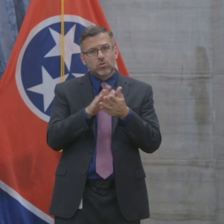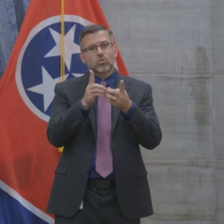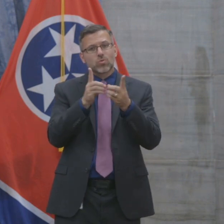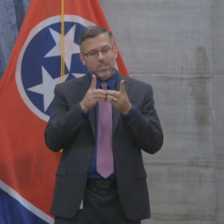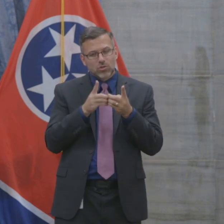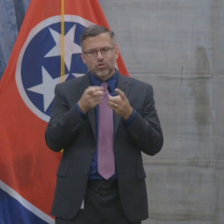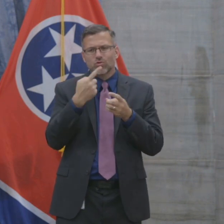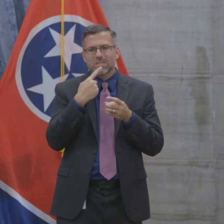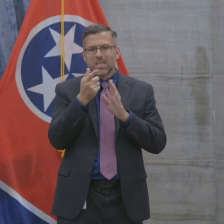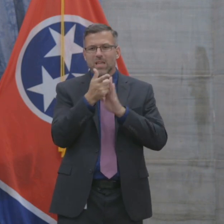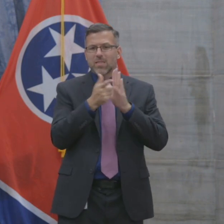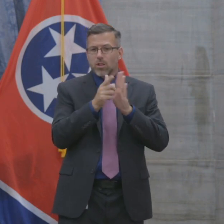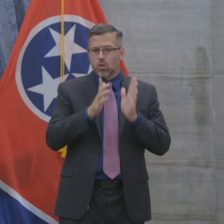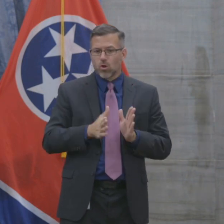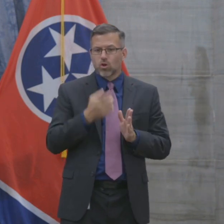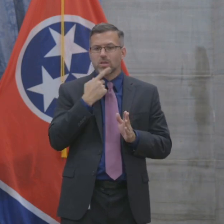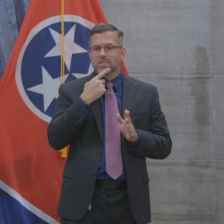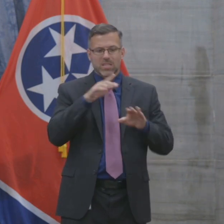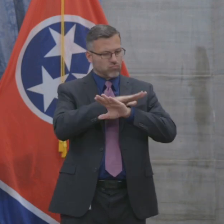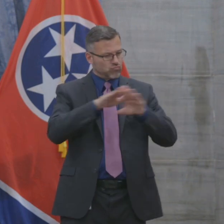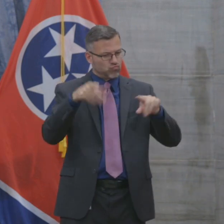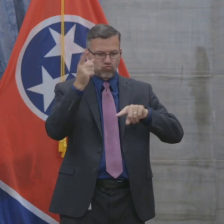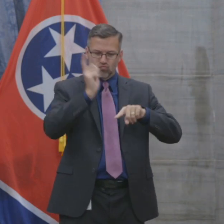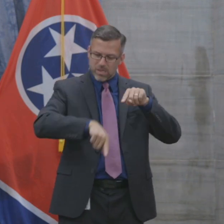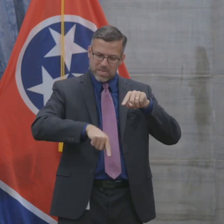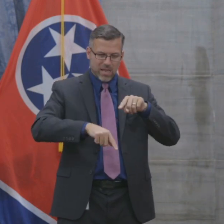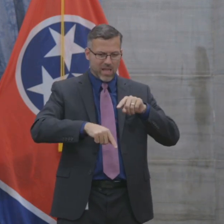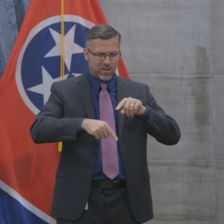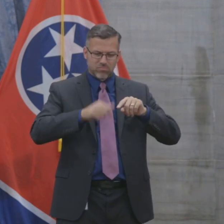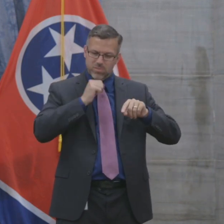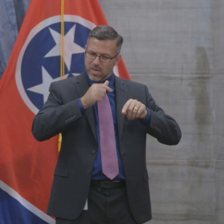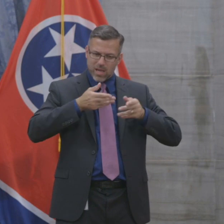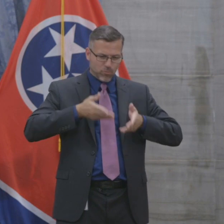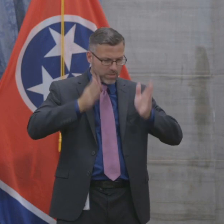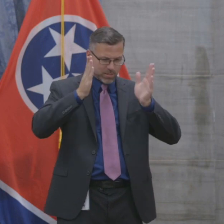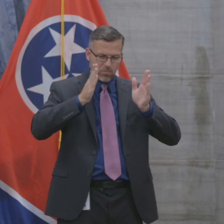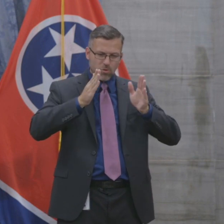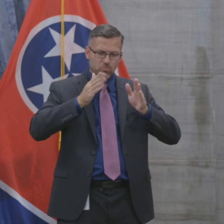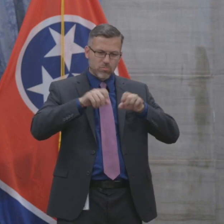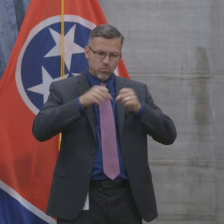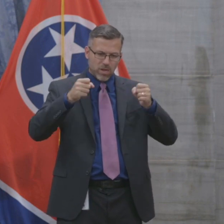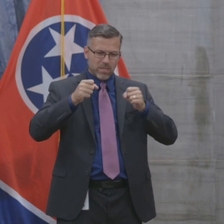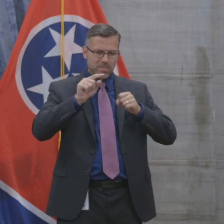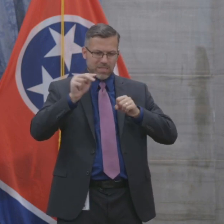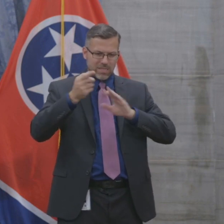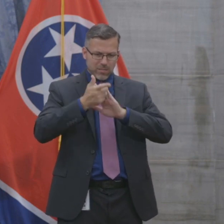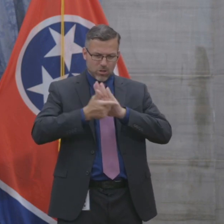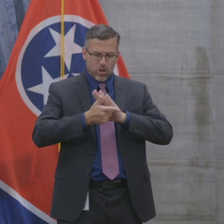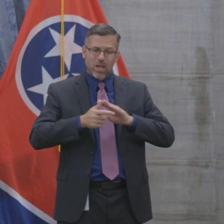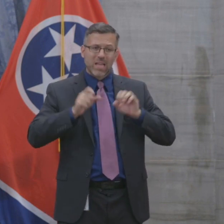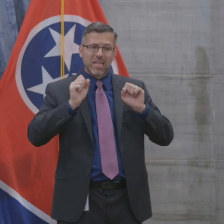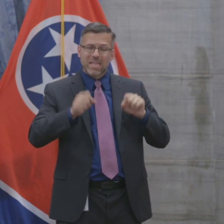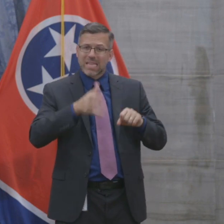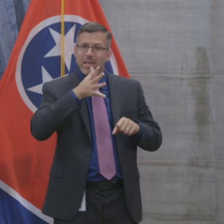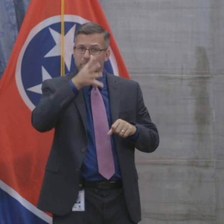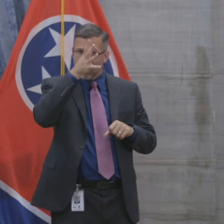There's a narrative that the parents of the affected children may not know. That's absolutely untrue. The parent of --